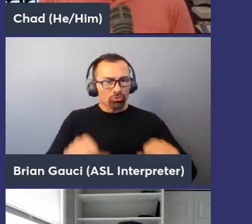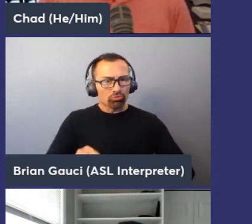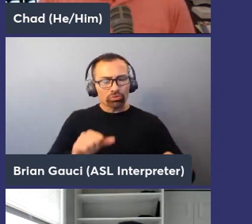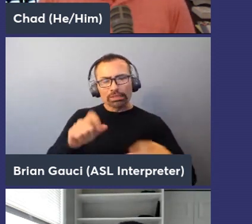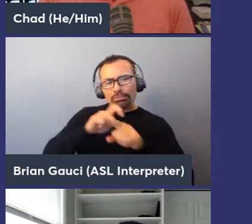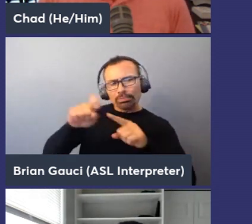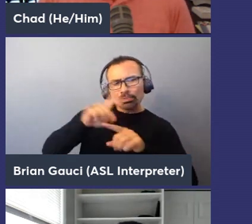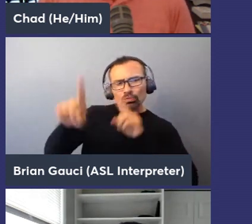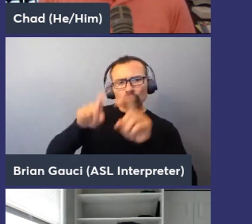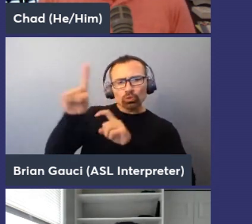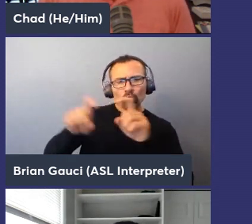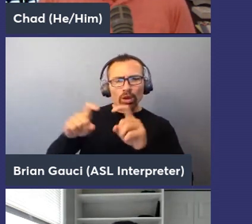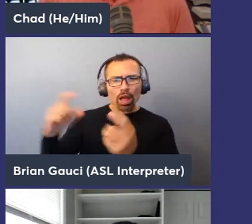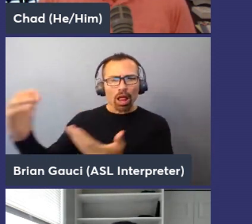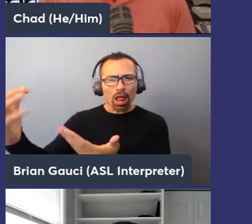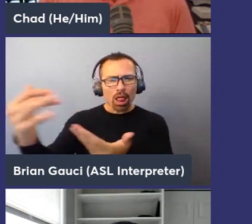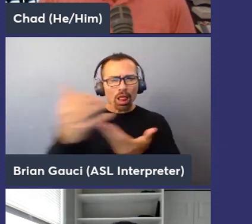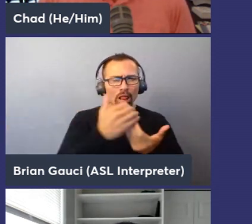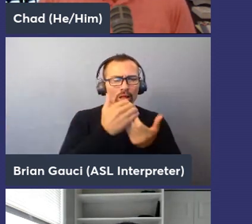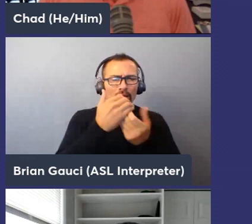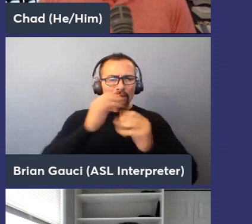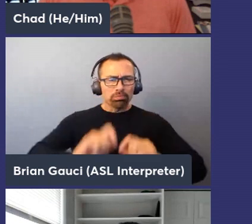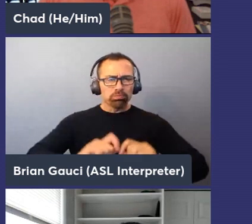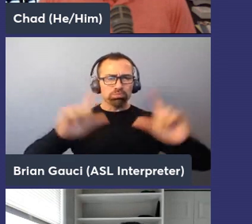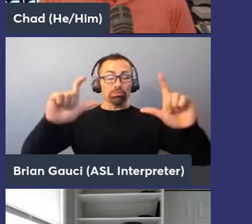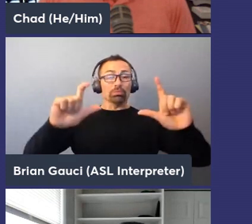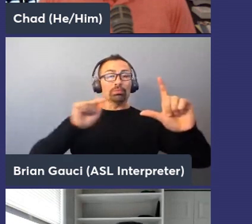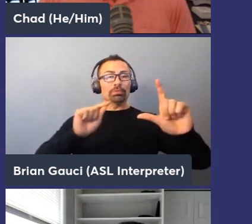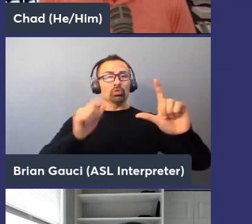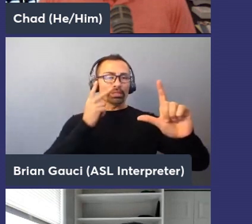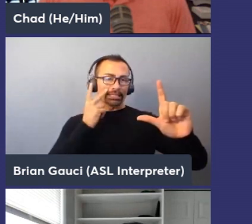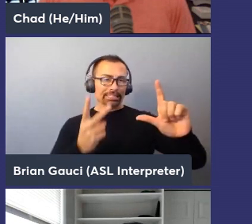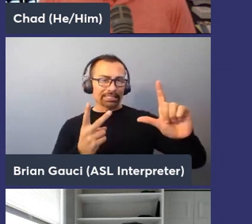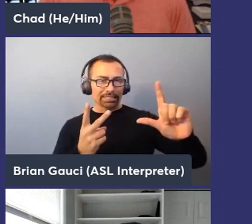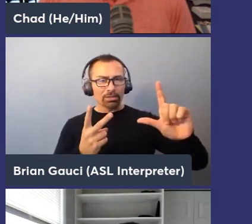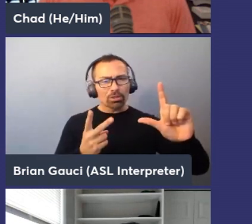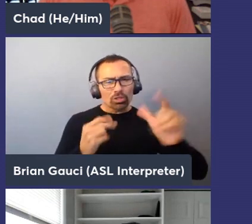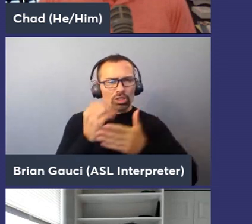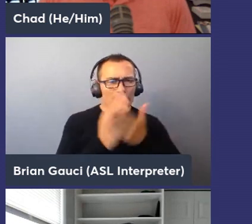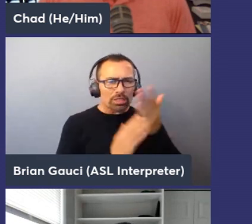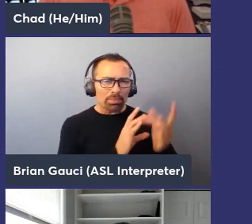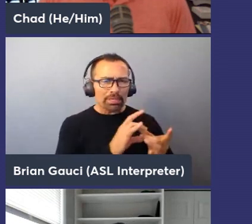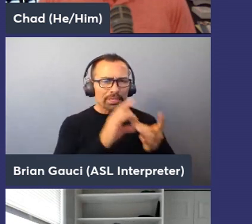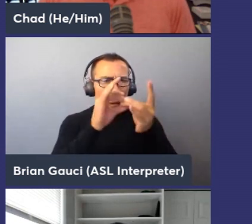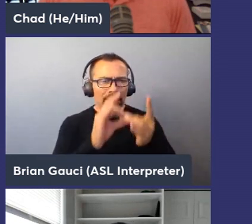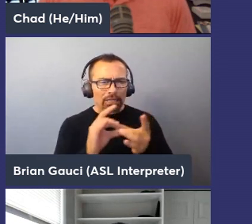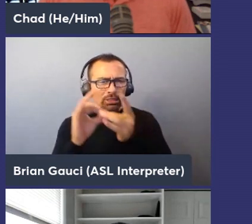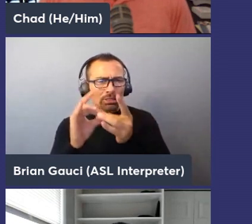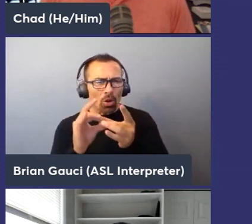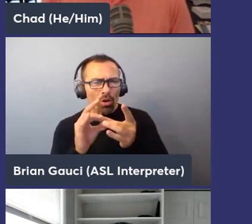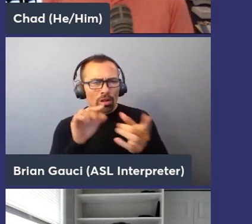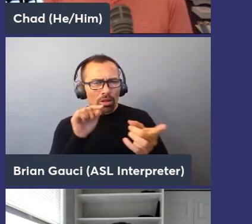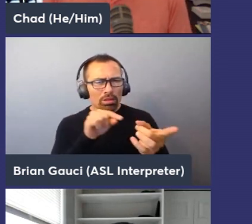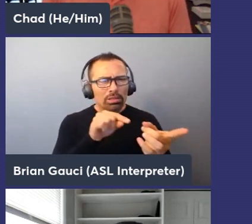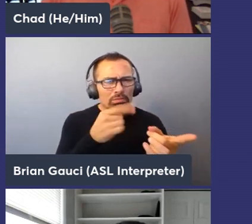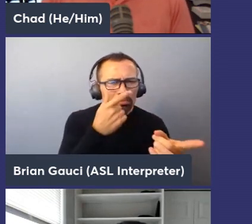you can start to see there's some interesting connections here that you may wanna investigate further. Maybe I wanna know why there's this role over